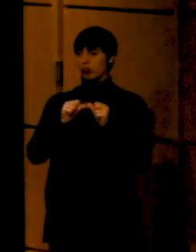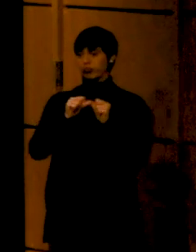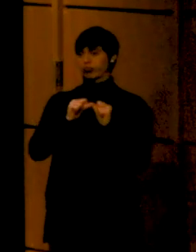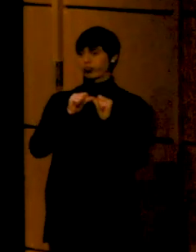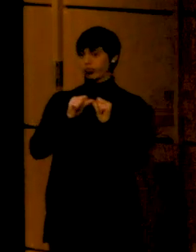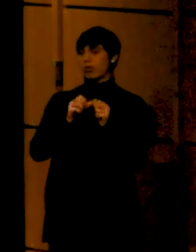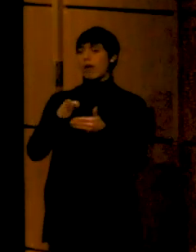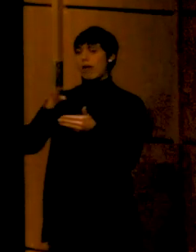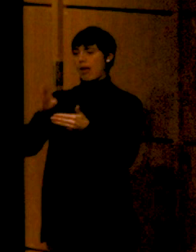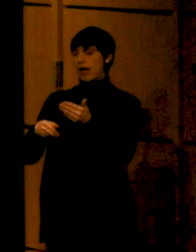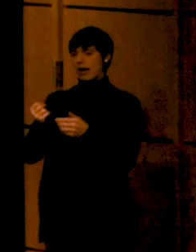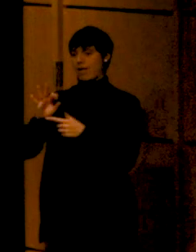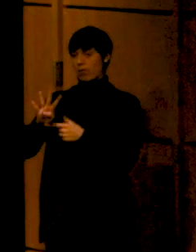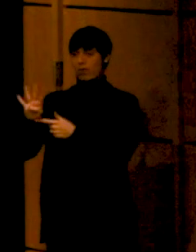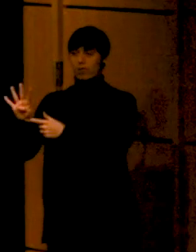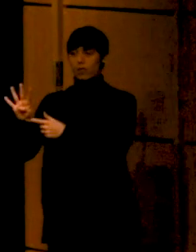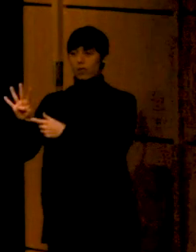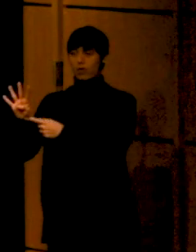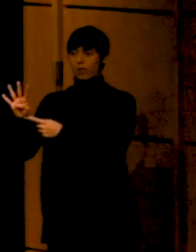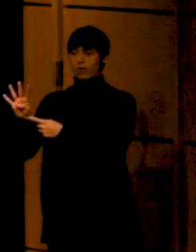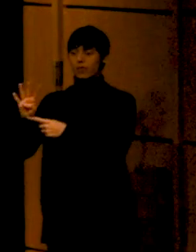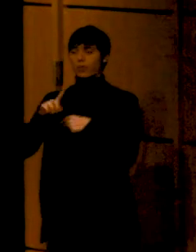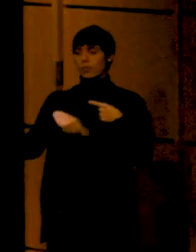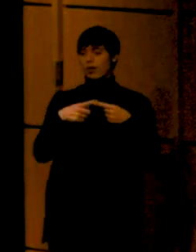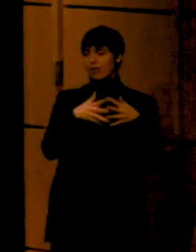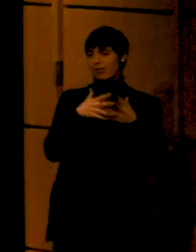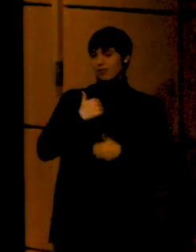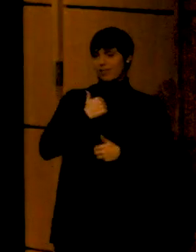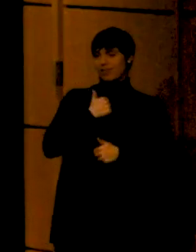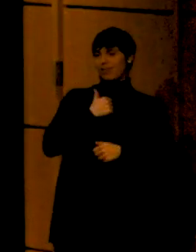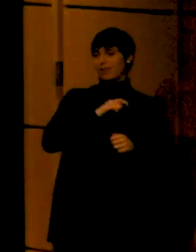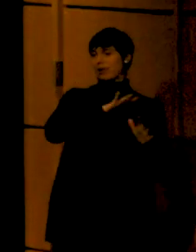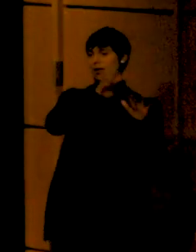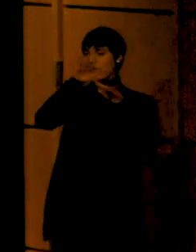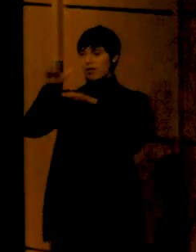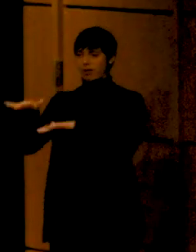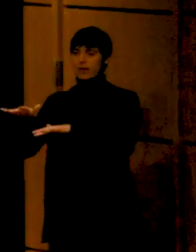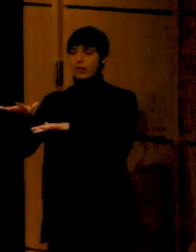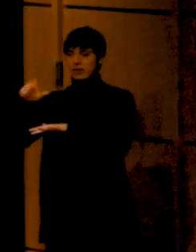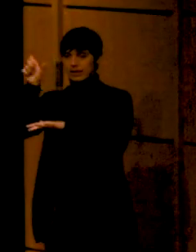as the Allied Forces were getting to Naples.